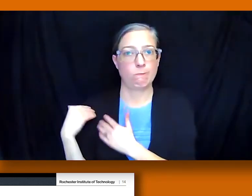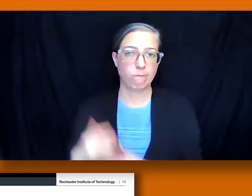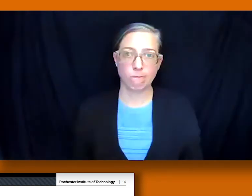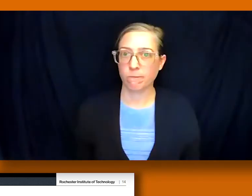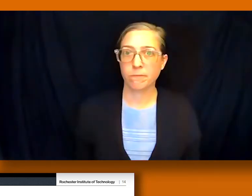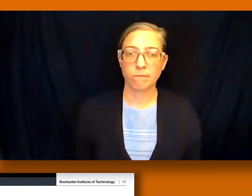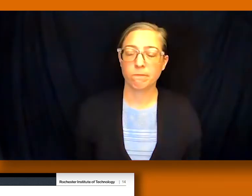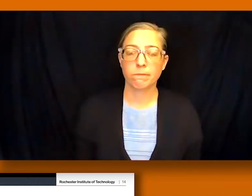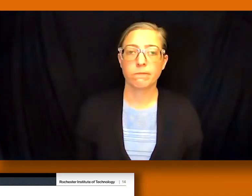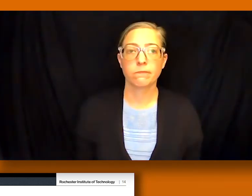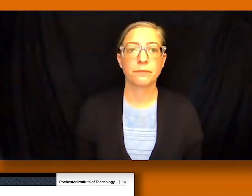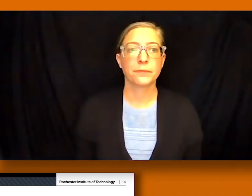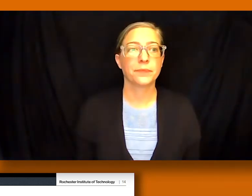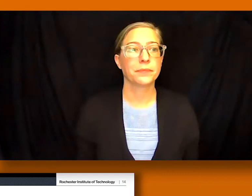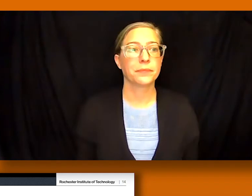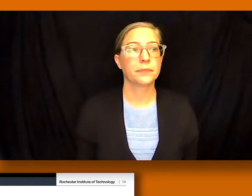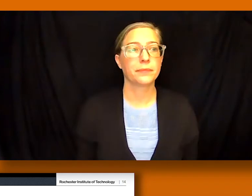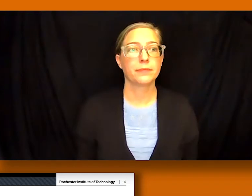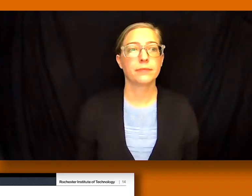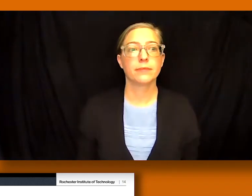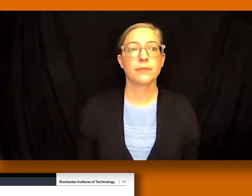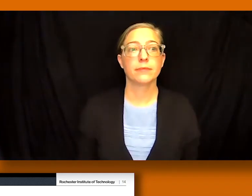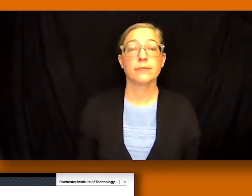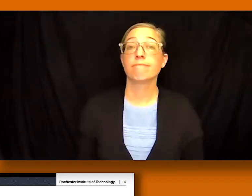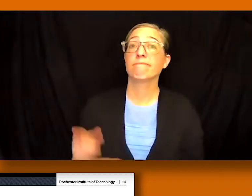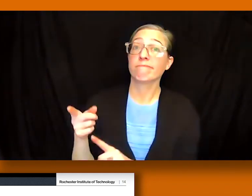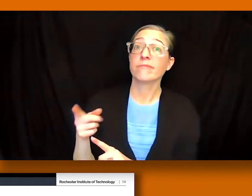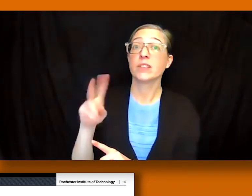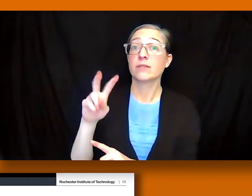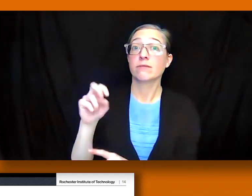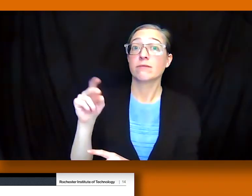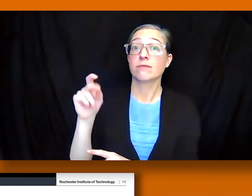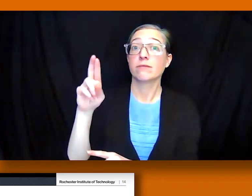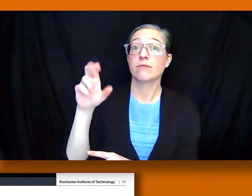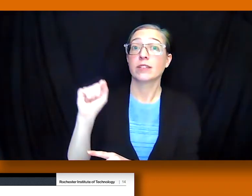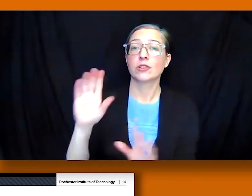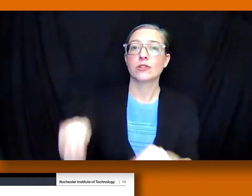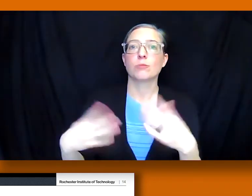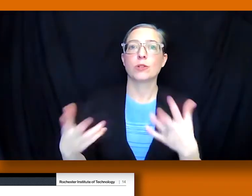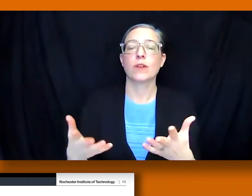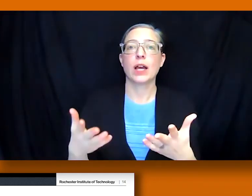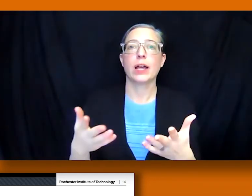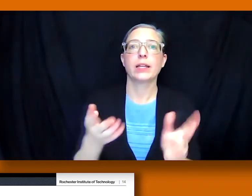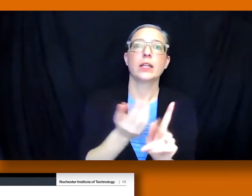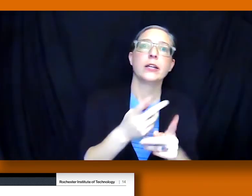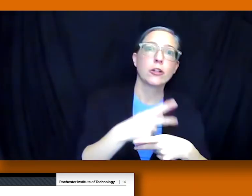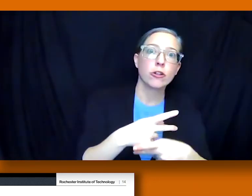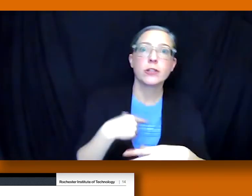Vendors provide these goods and services as part of their standard business operation,